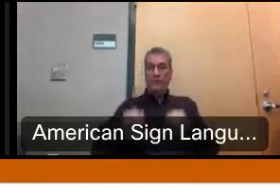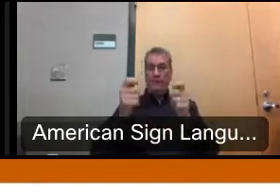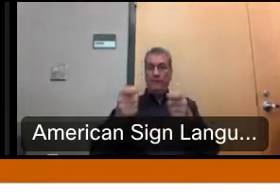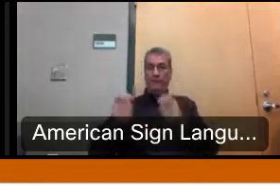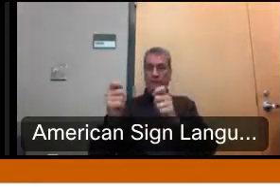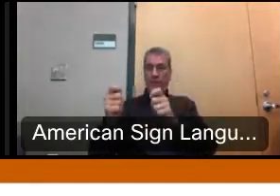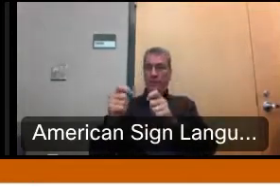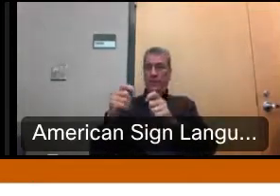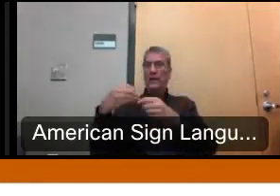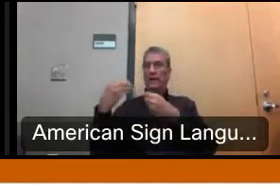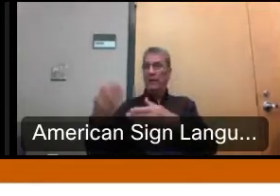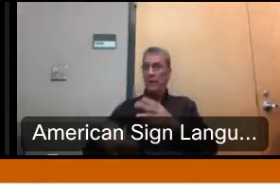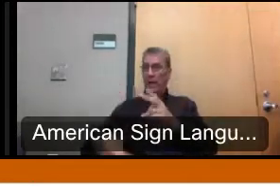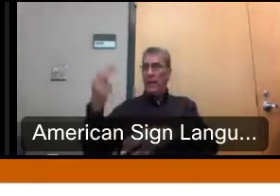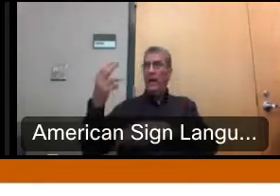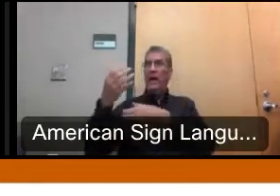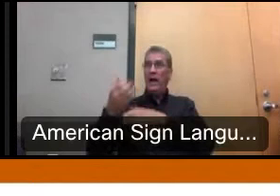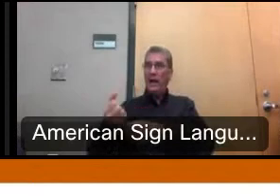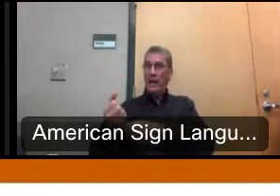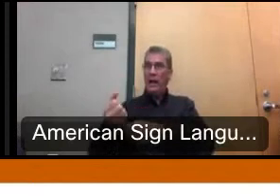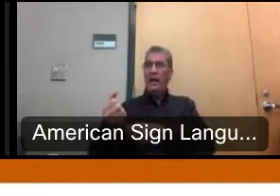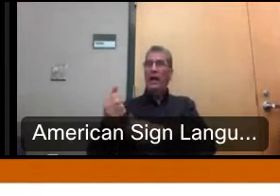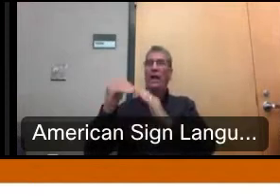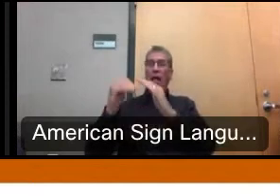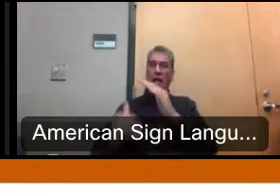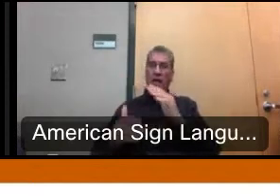ability to communicate lower feelings of awkwardness, greater intentions to communicate. People